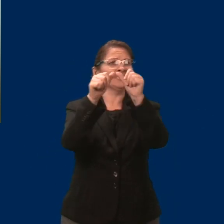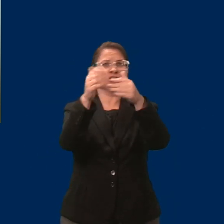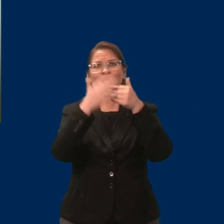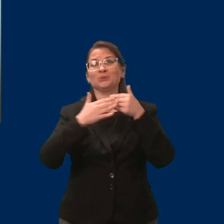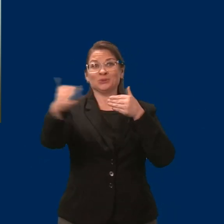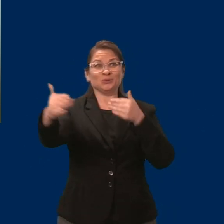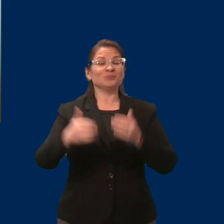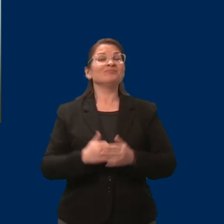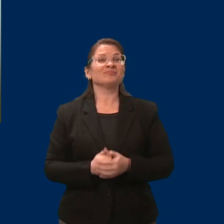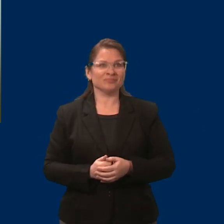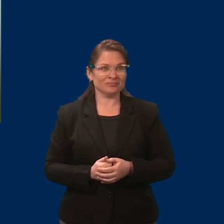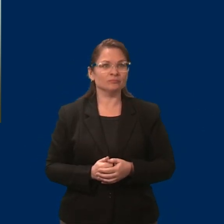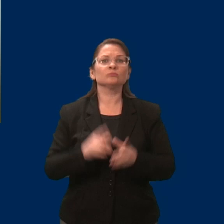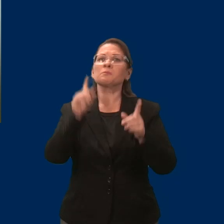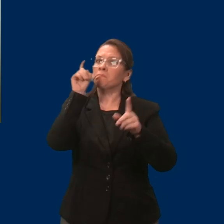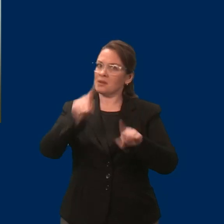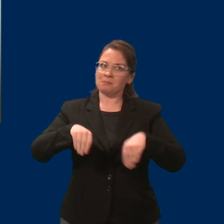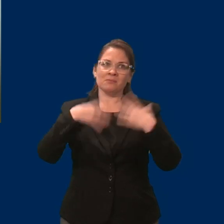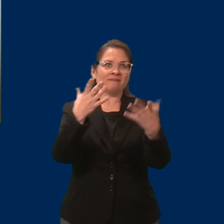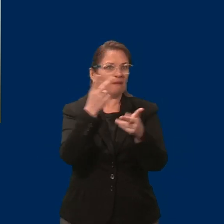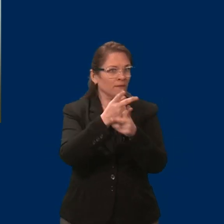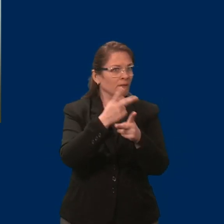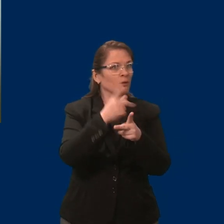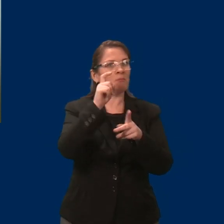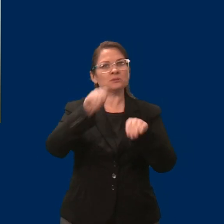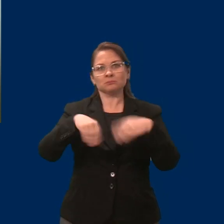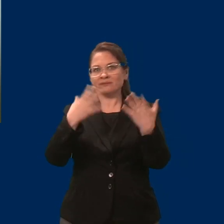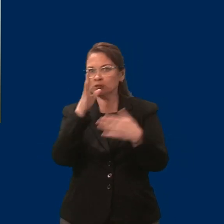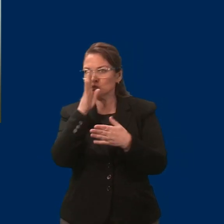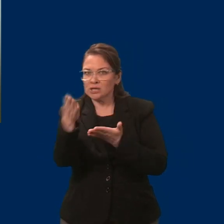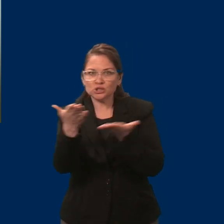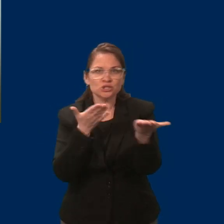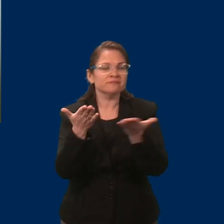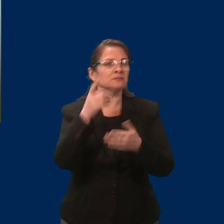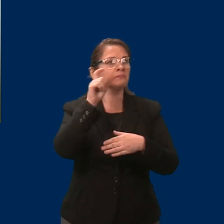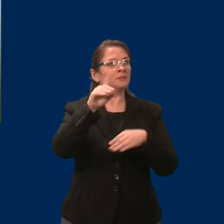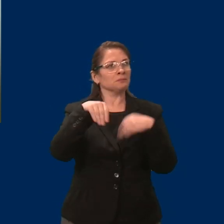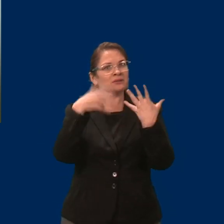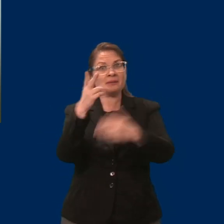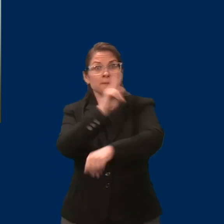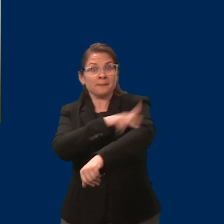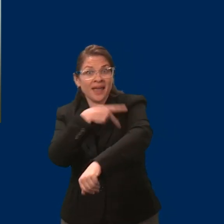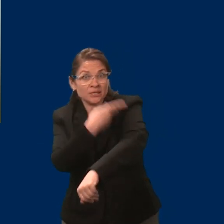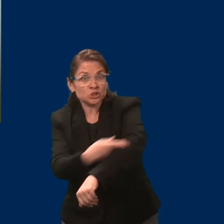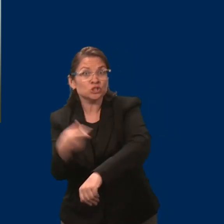And of course moving up that reimbursement date calculation